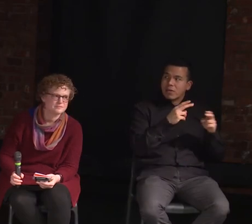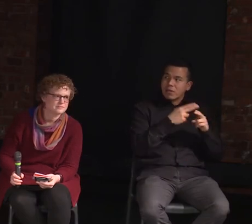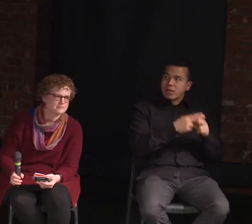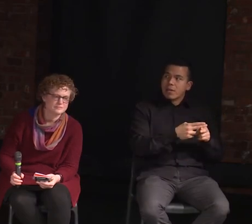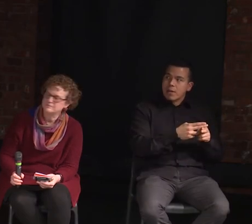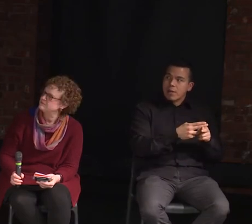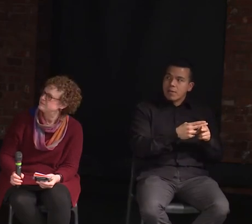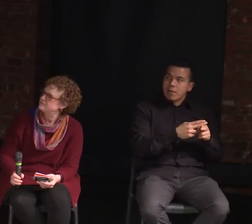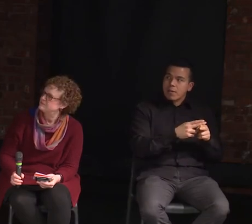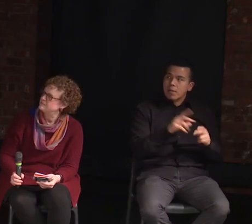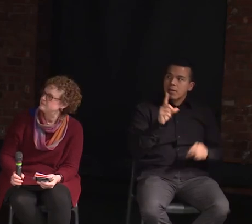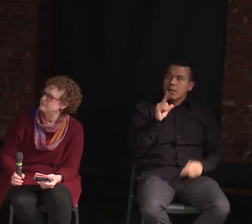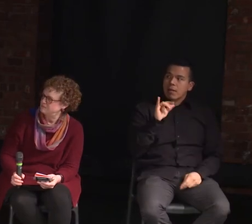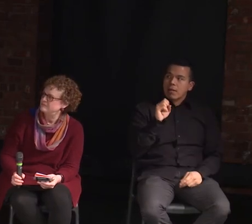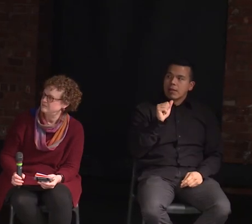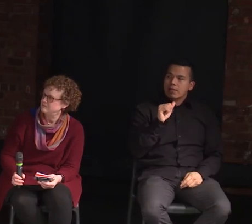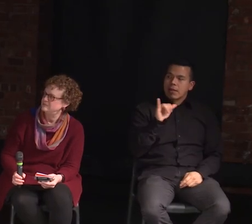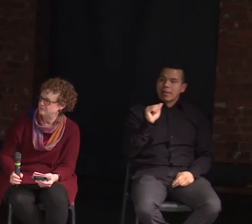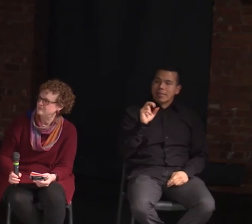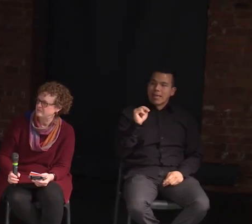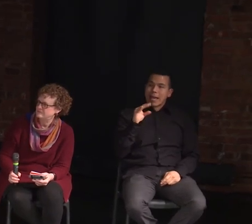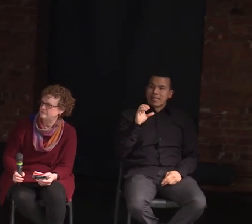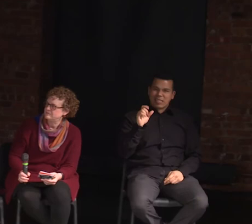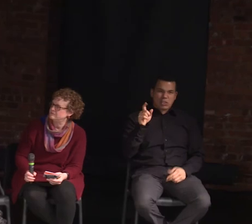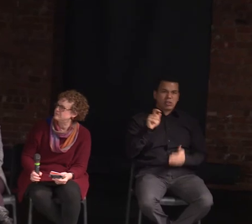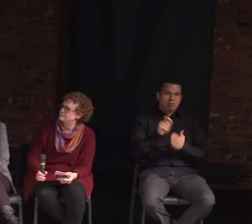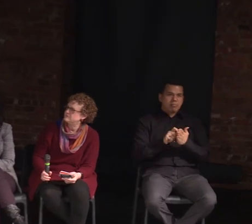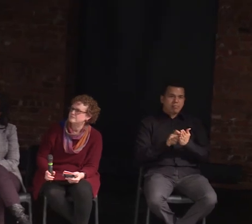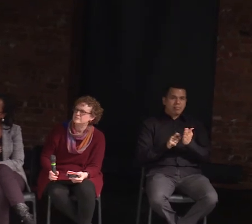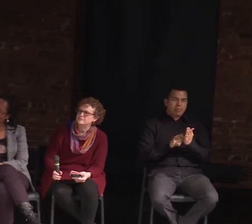It's Lisa Yancey from Yancey consulting did this and it was co-commissioned with the Doris